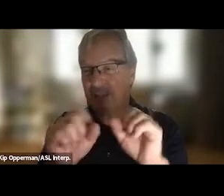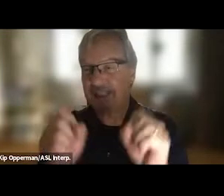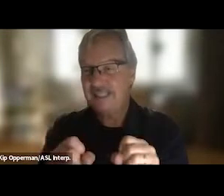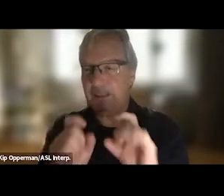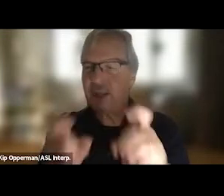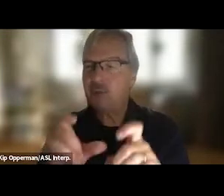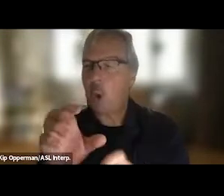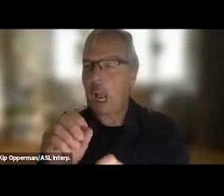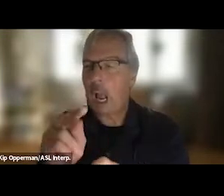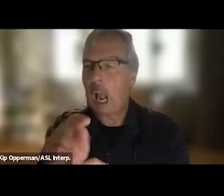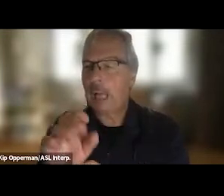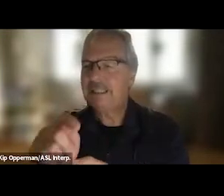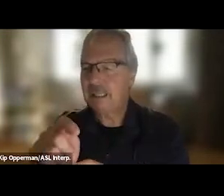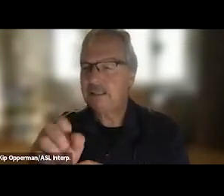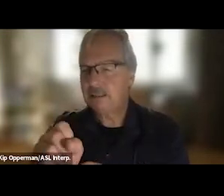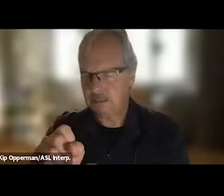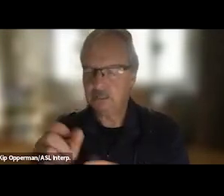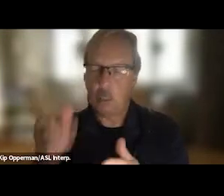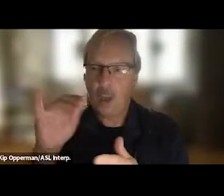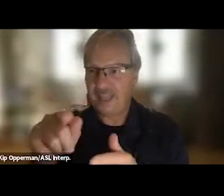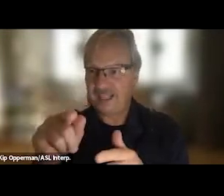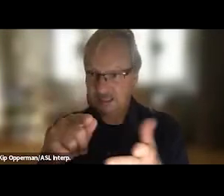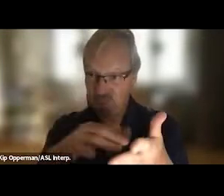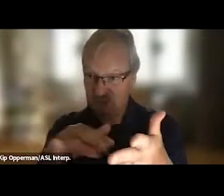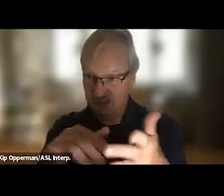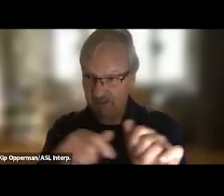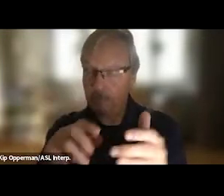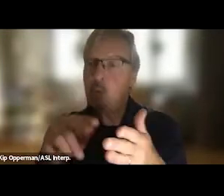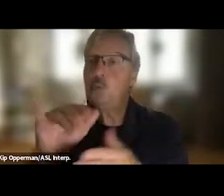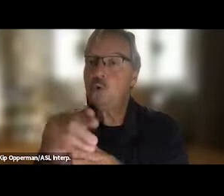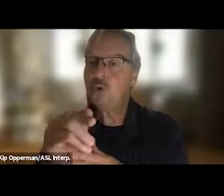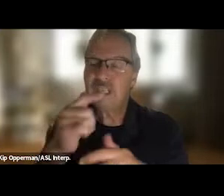into why this case study of New Jersey is so interesting and important.